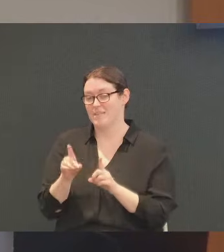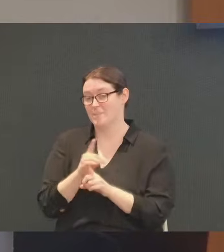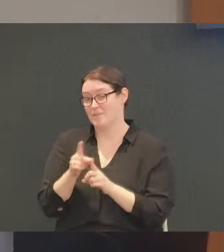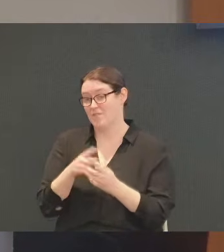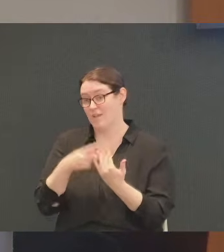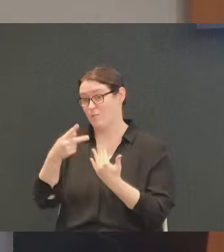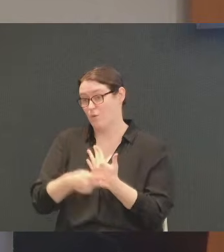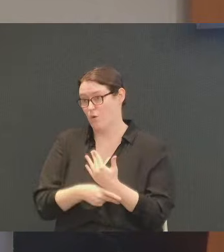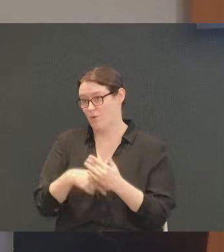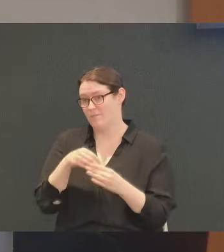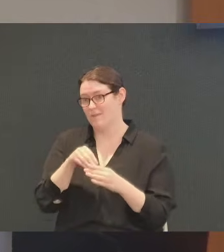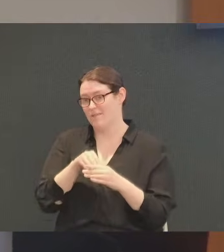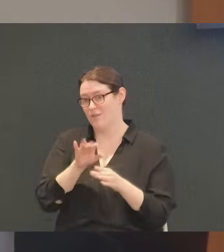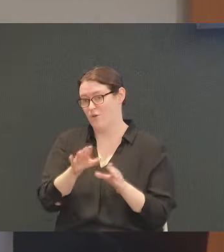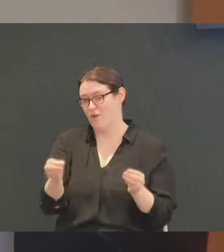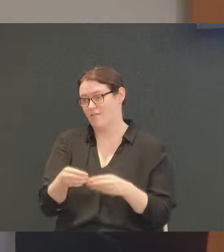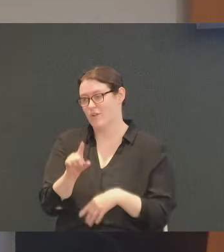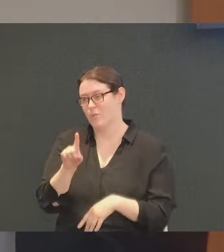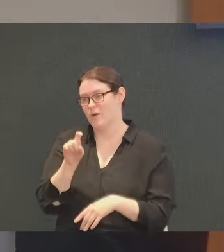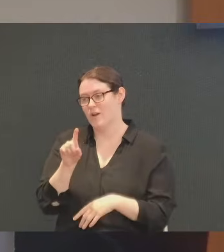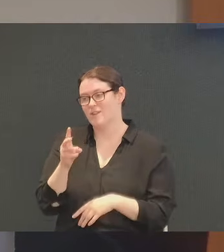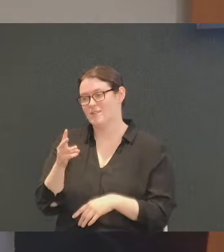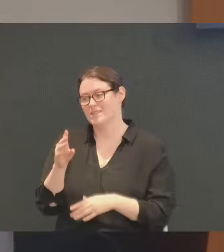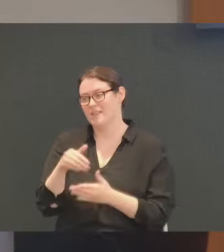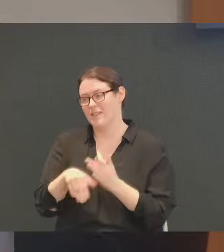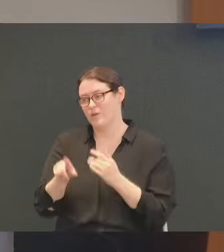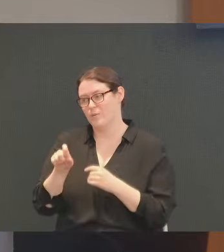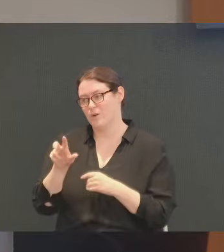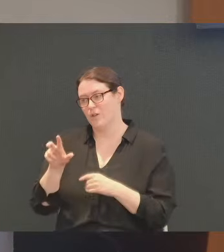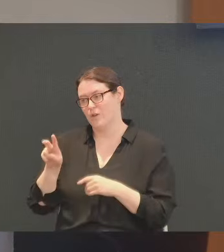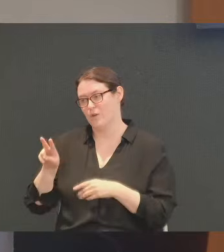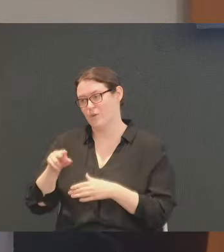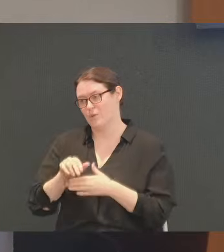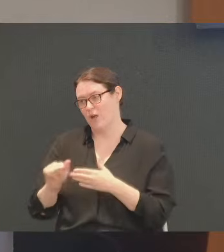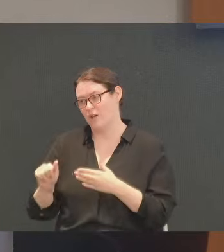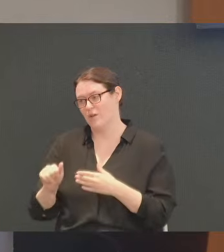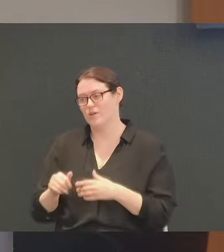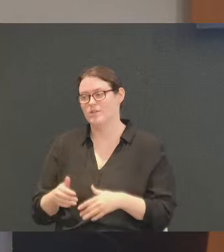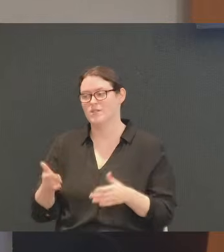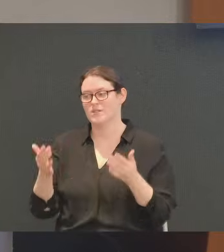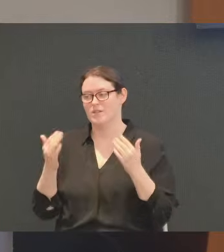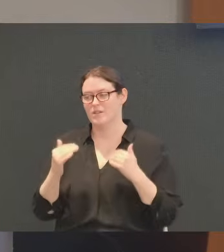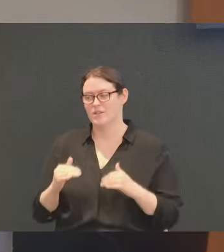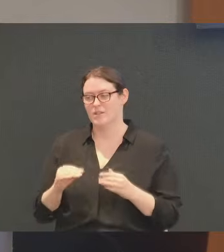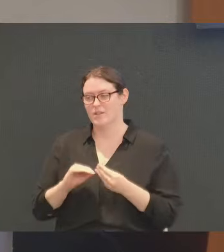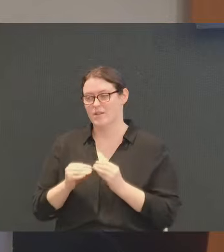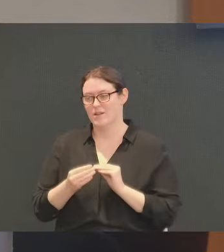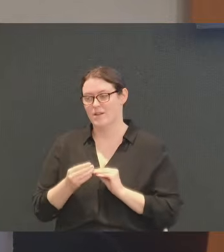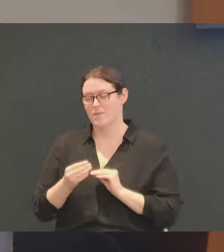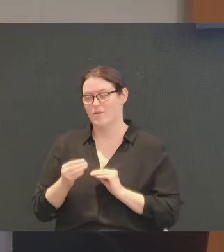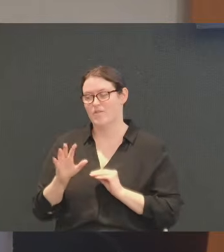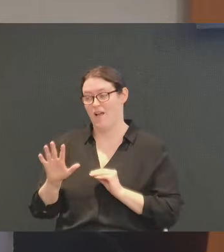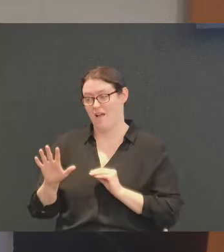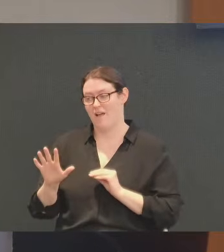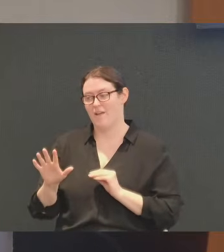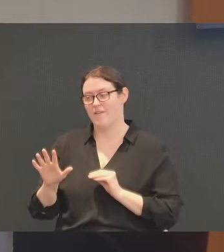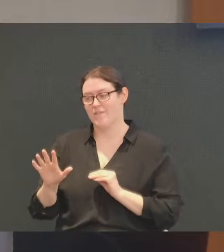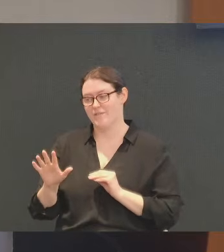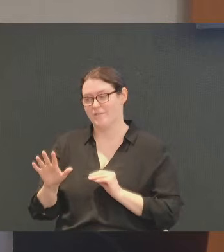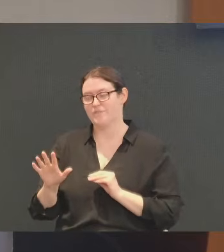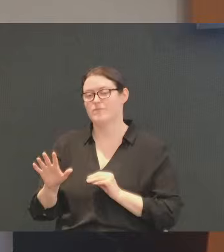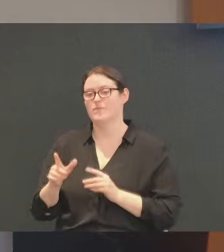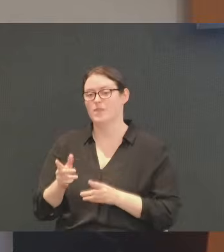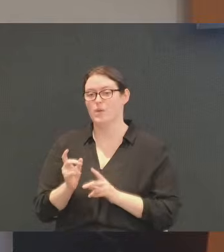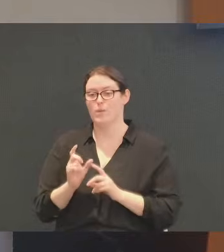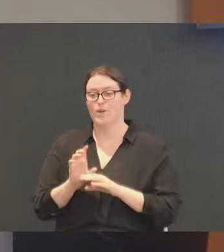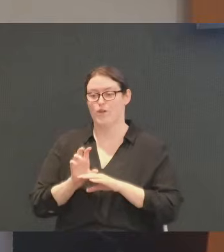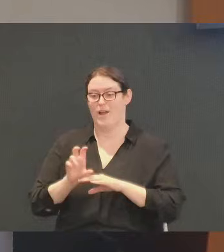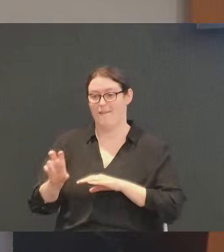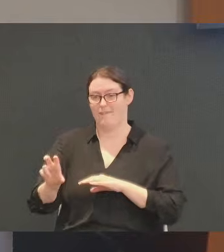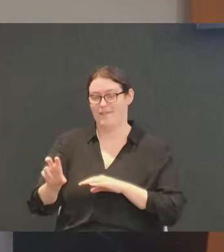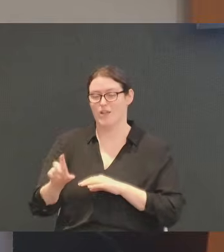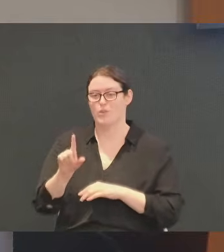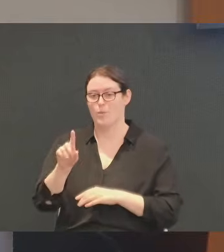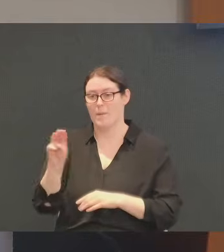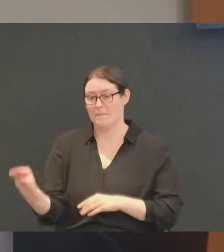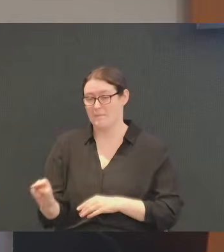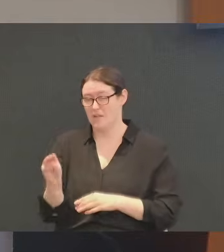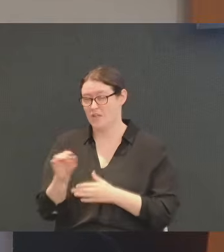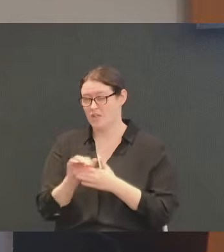within the Prosecutor's office at $116,132. Uh by five is the allocation of $1 million in home